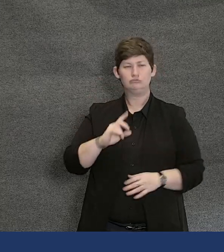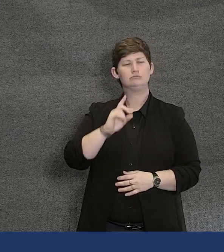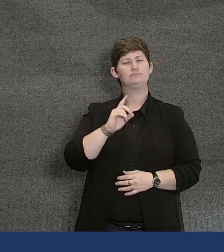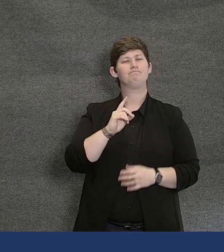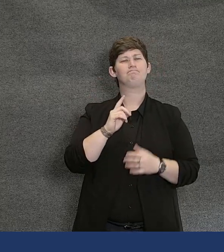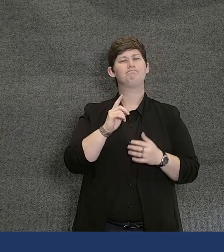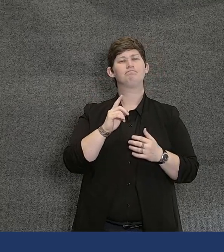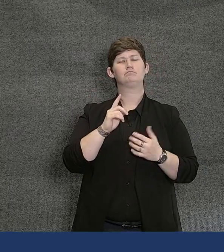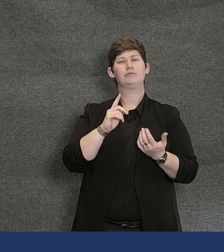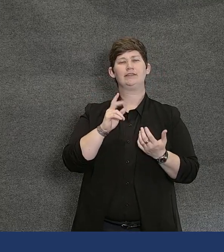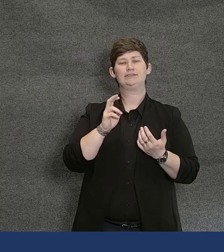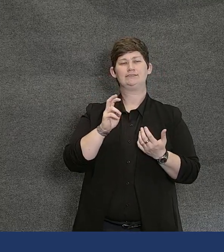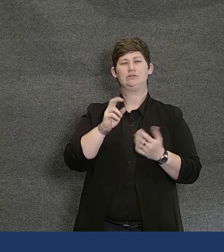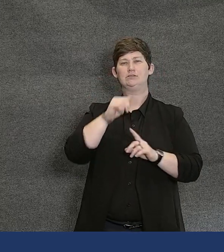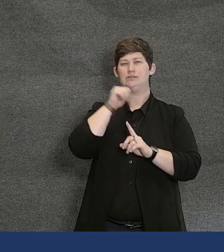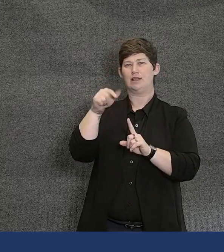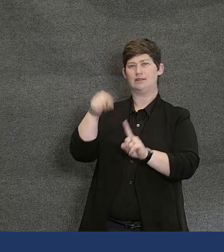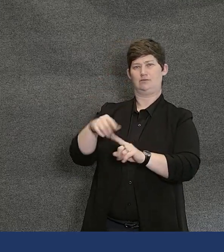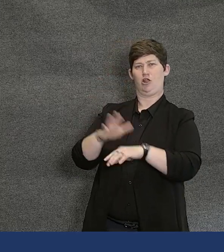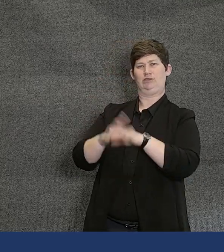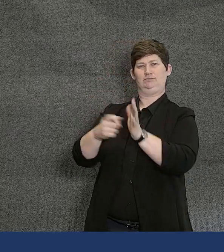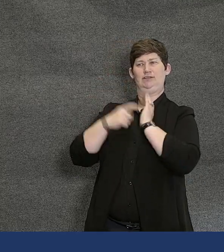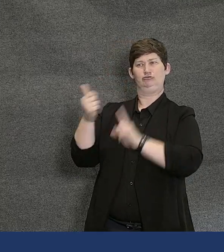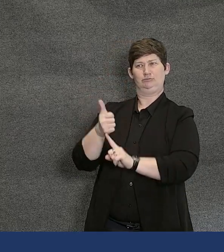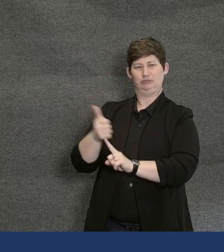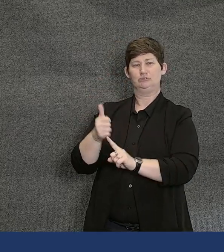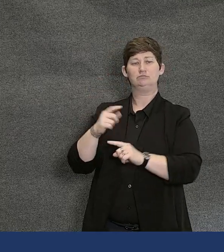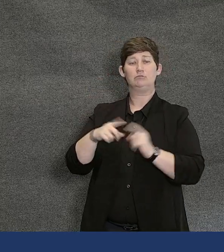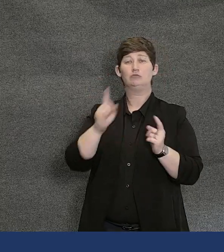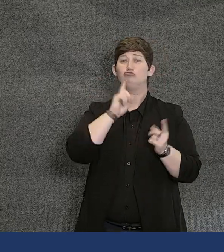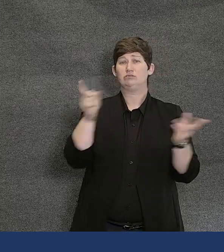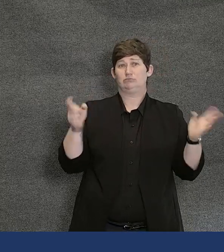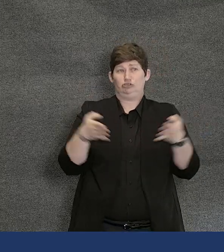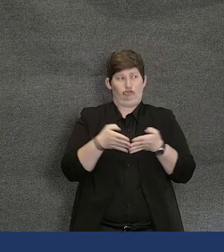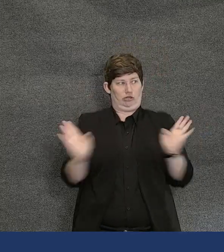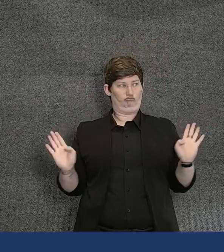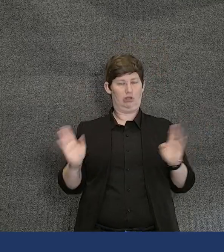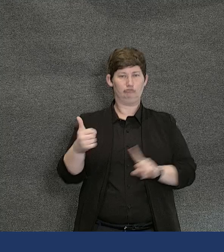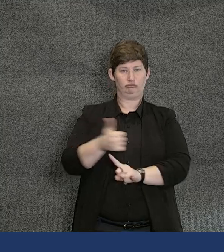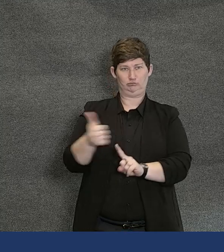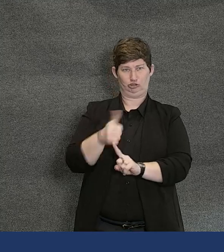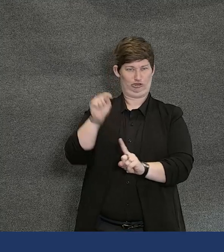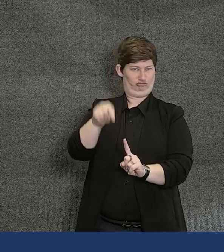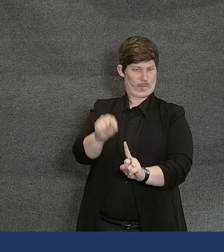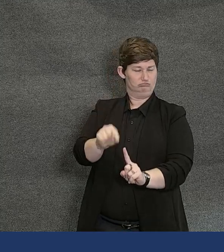transportation, just transportation in general, one of the issues so--